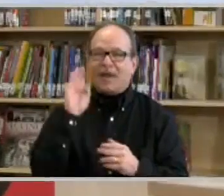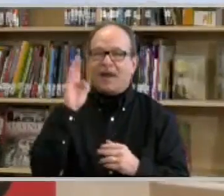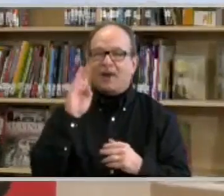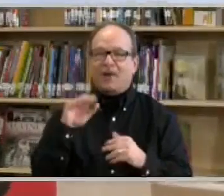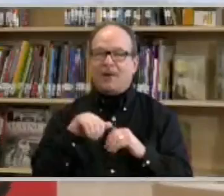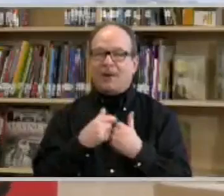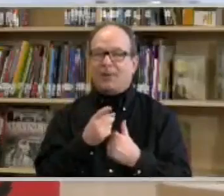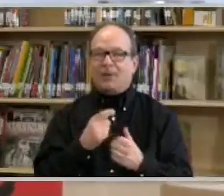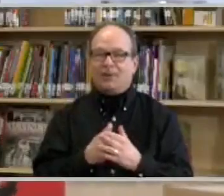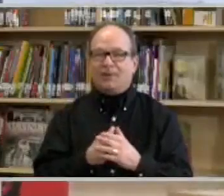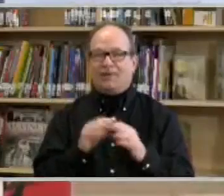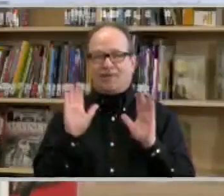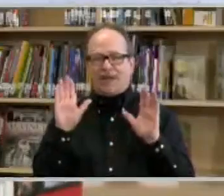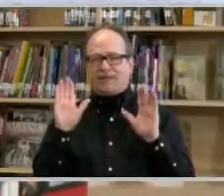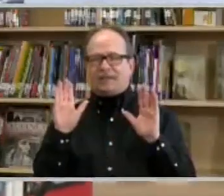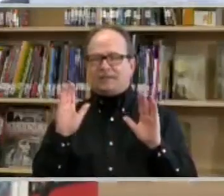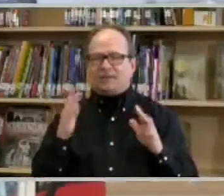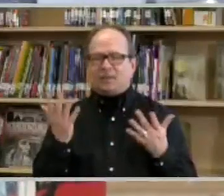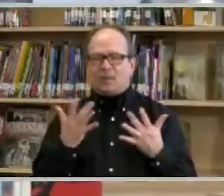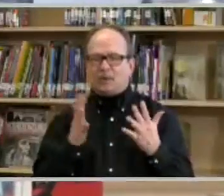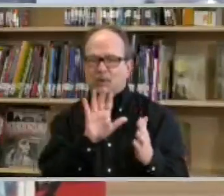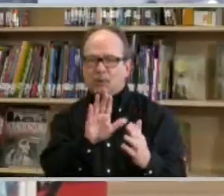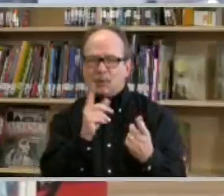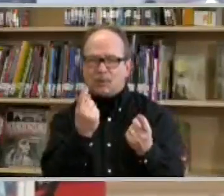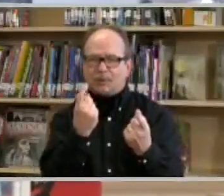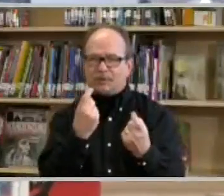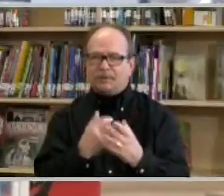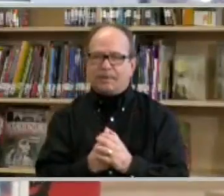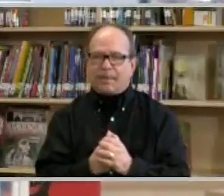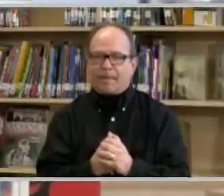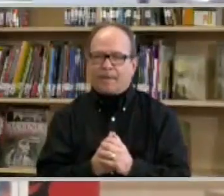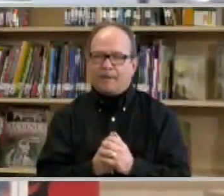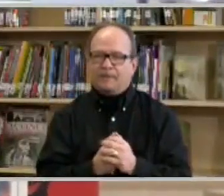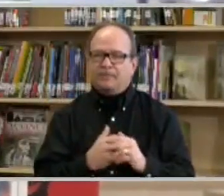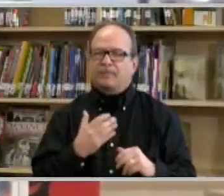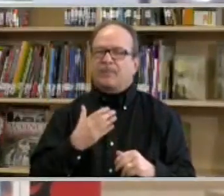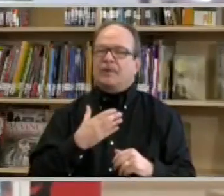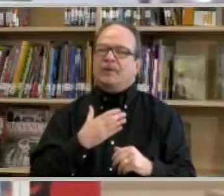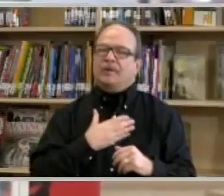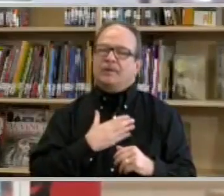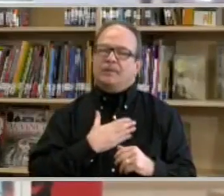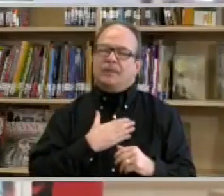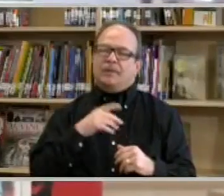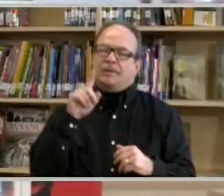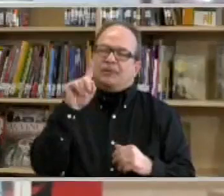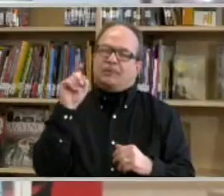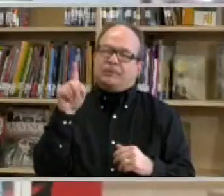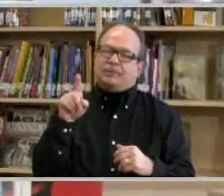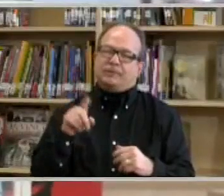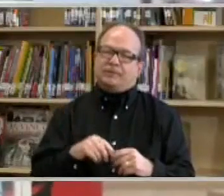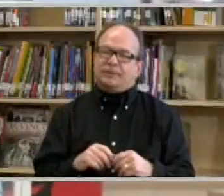HI, LINDA. HI, HOW ARE YOU?